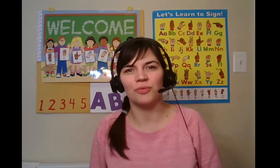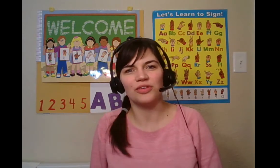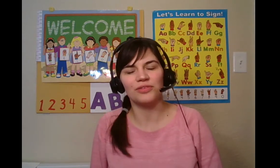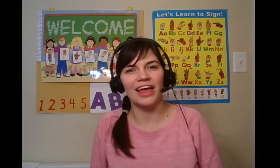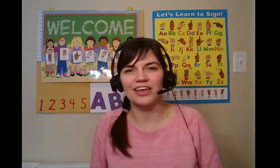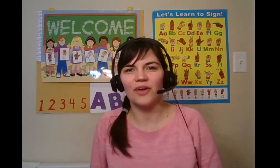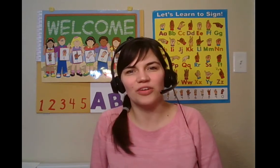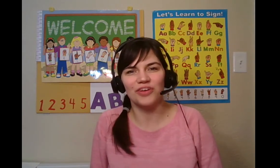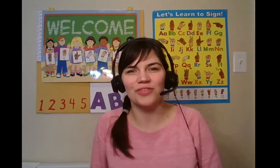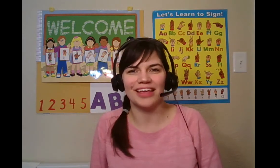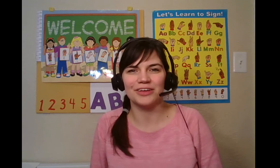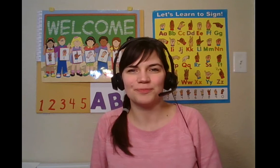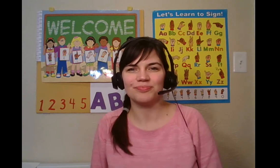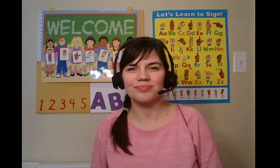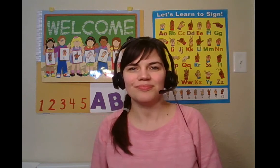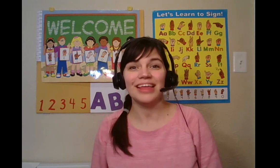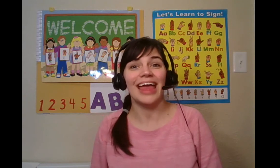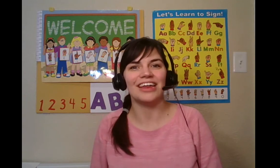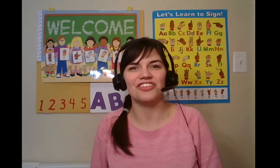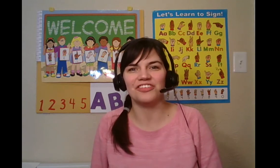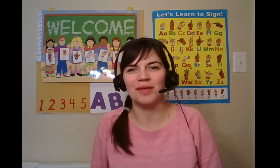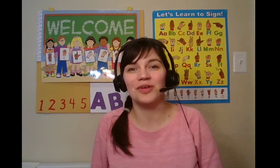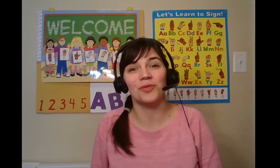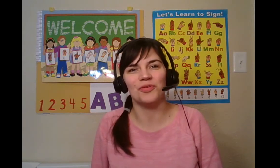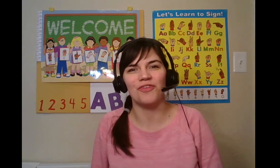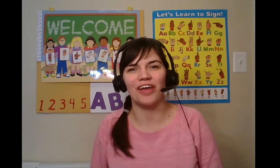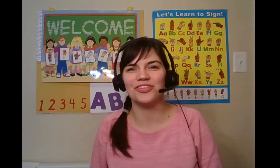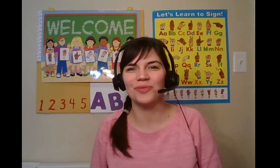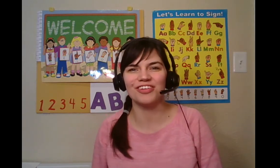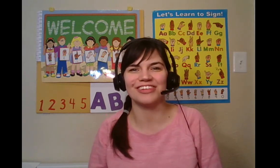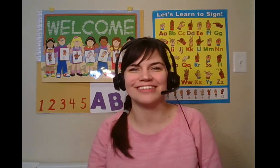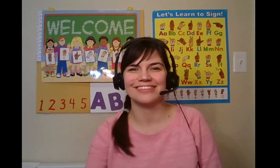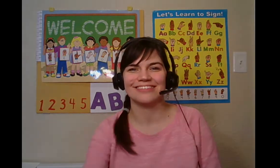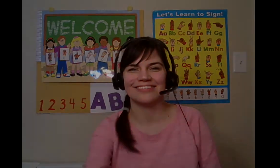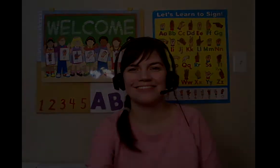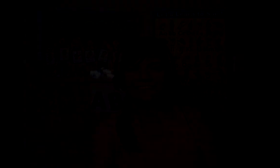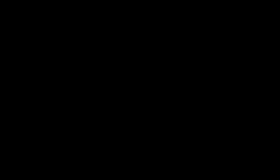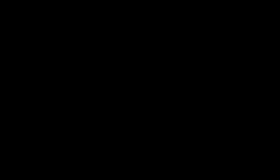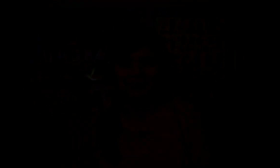you like or don't like and in just a minute we'll move on to the worksheet.